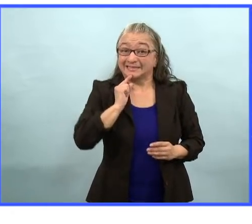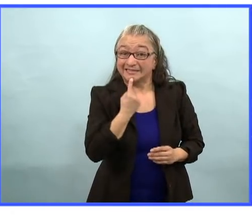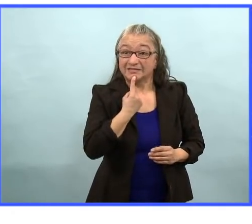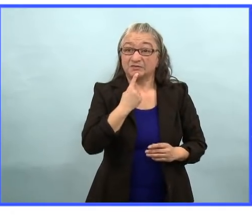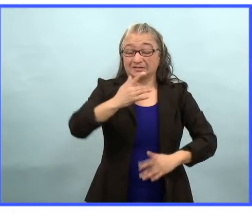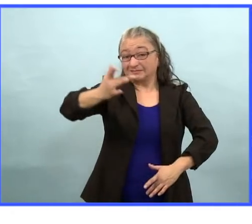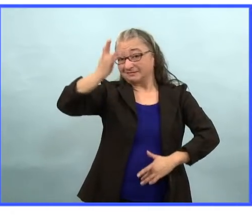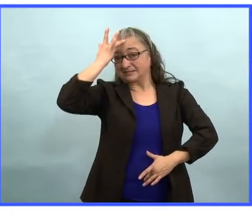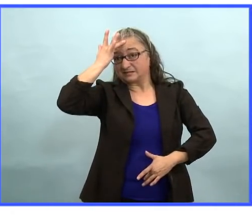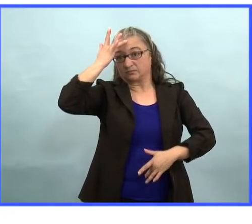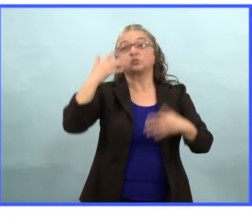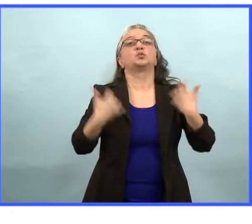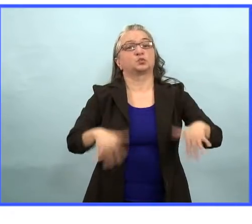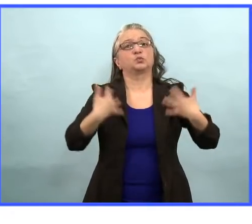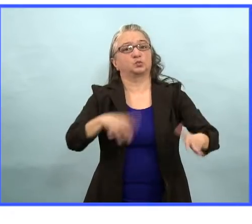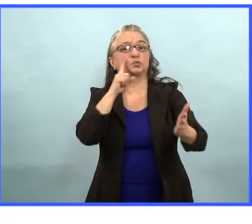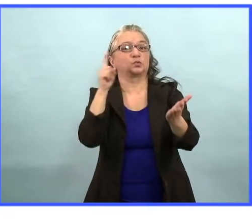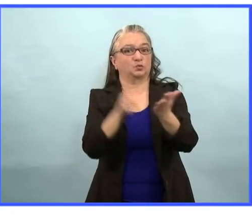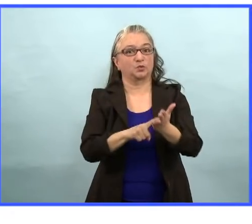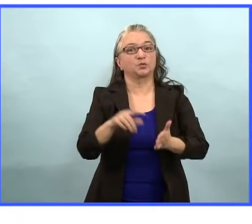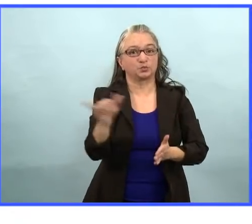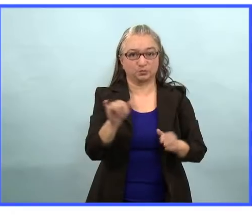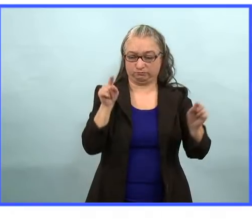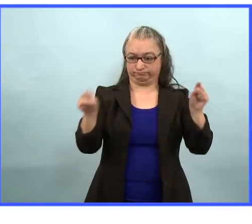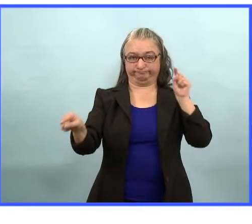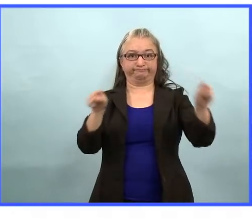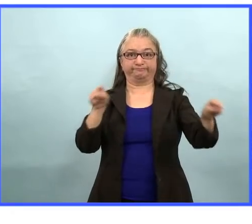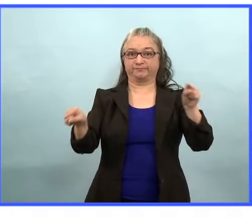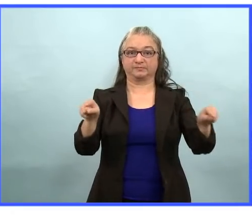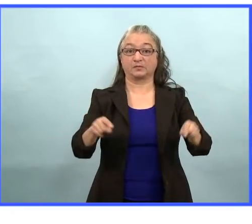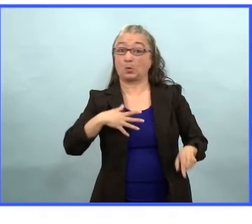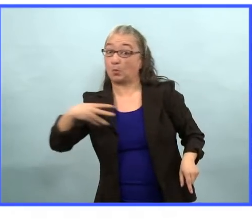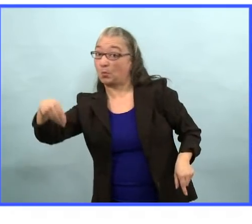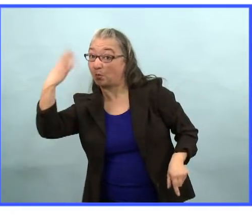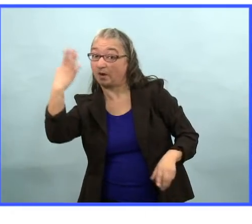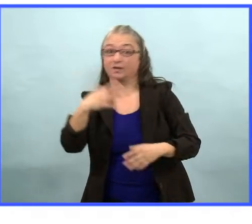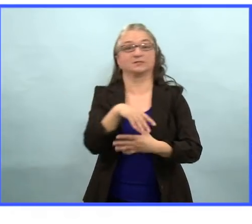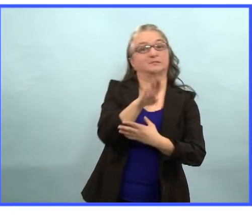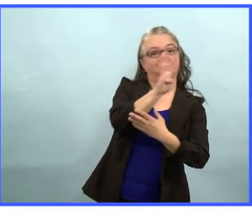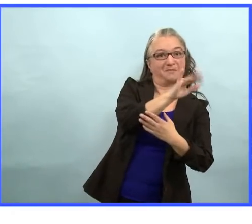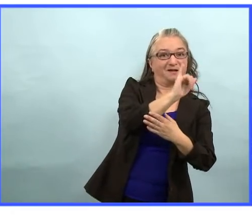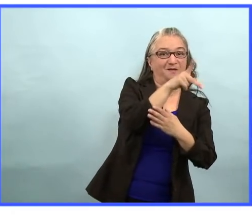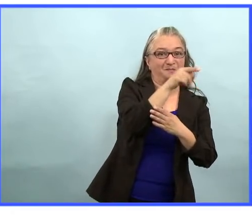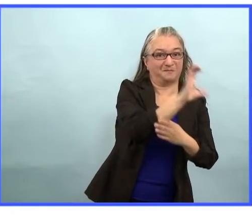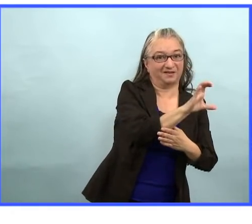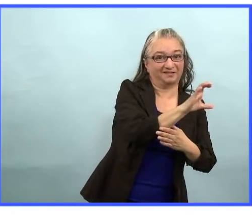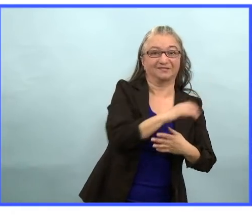to really highlight the remarkable success of bipark communities in supporting its members